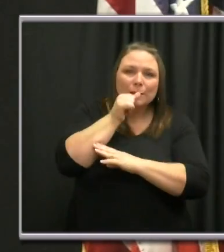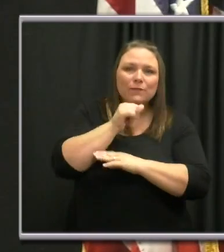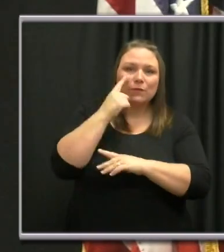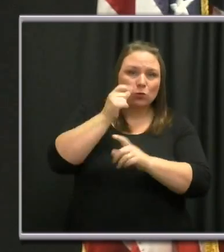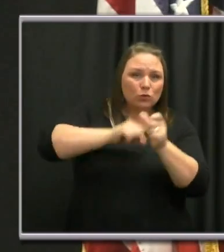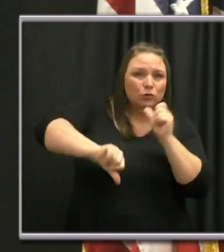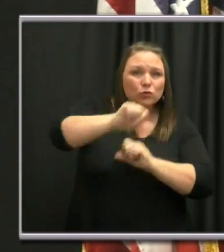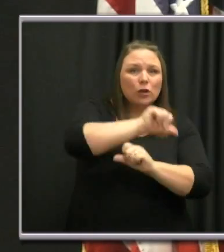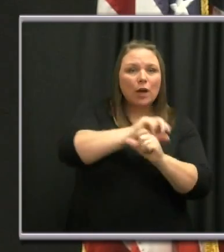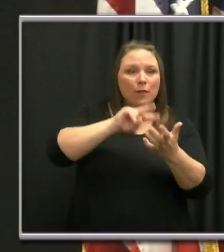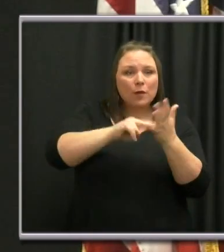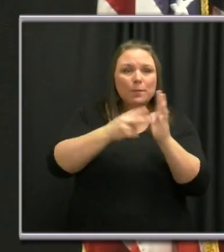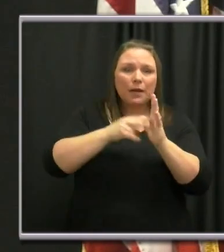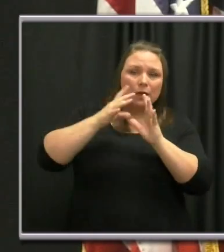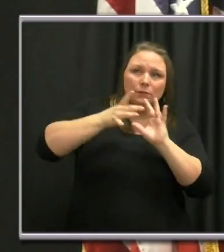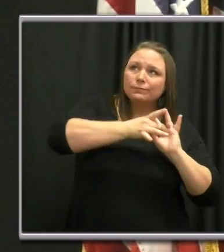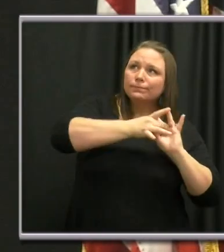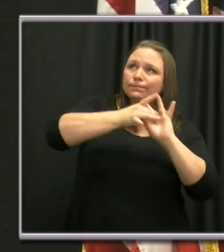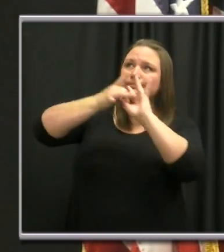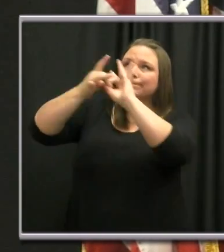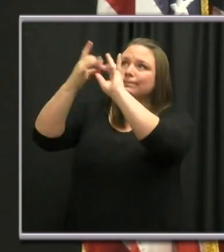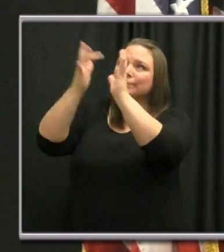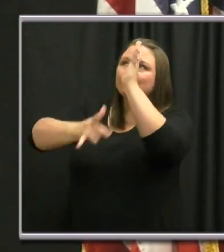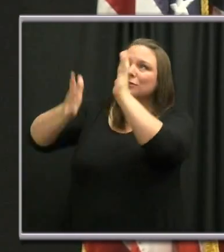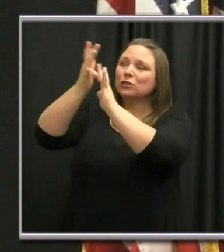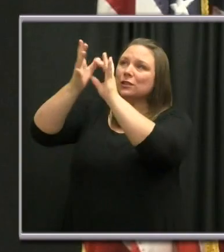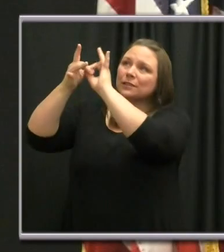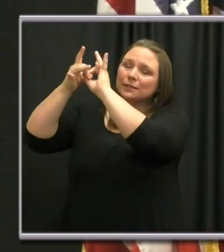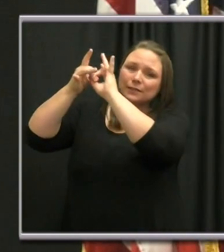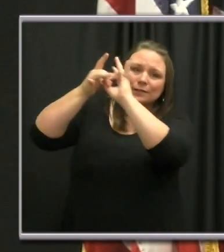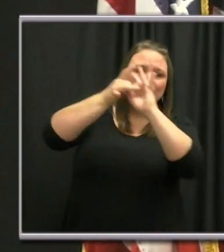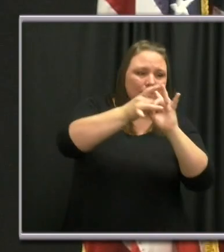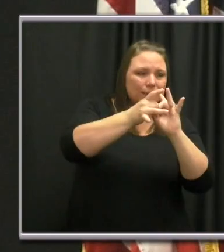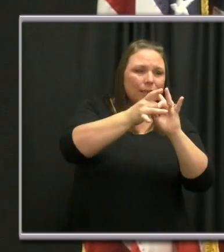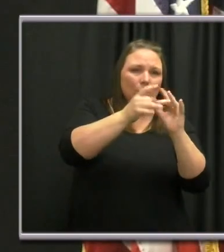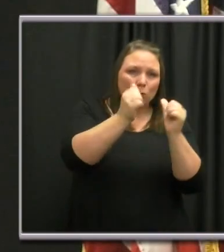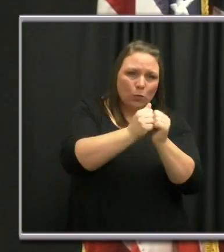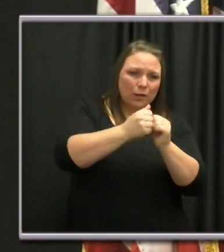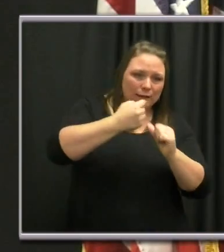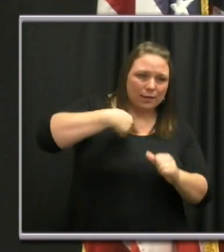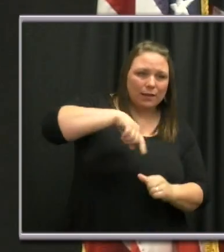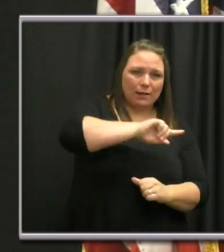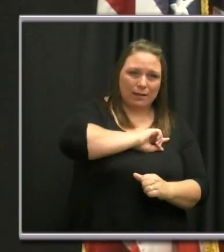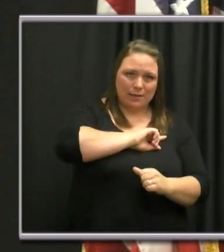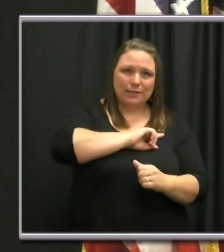AND SACRIFICE AND EVEN SUFFERING FOR ANOTHER WE UNITE